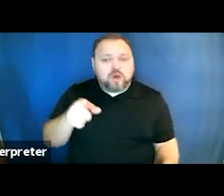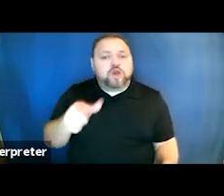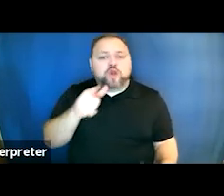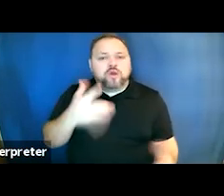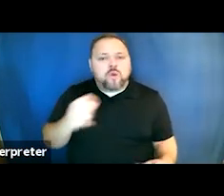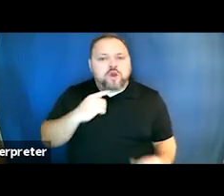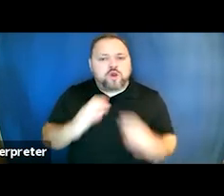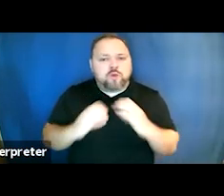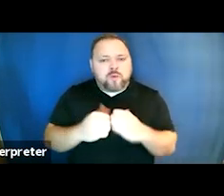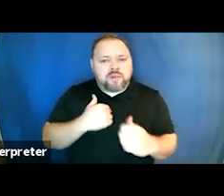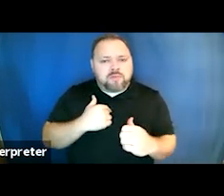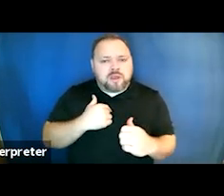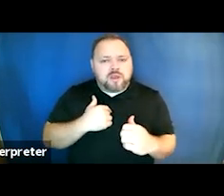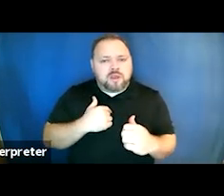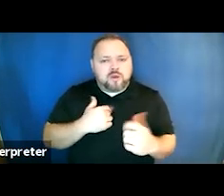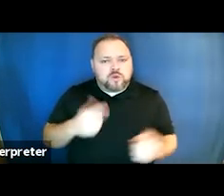communicate with me what was going on with my daughter,